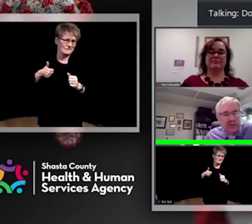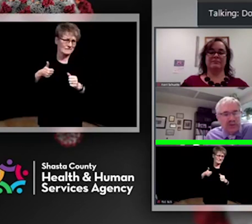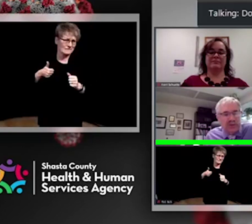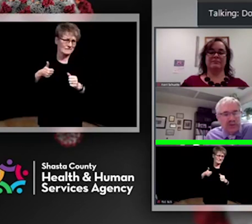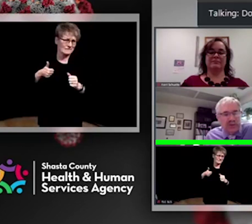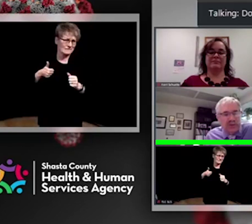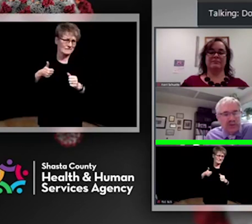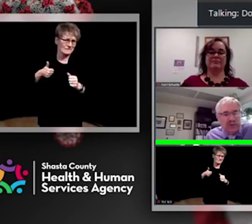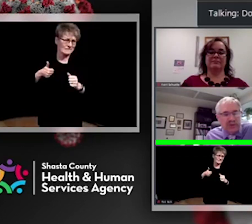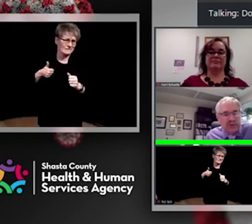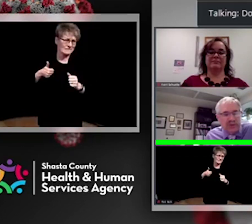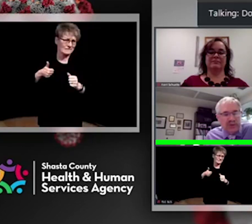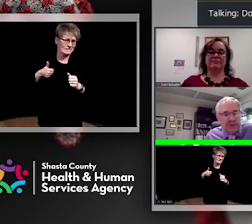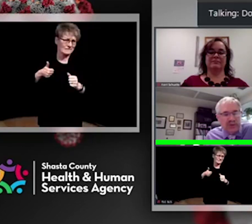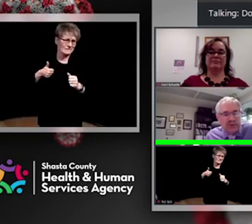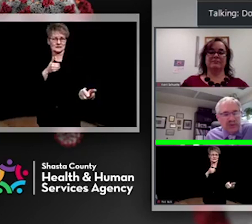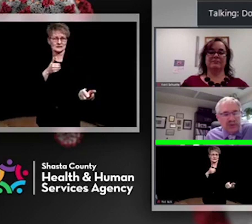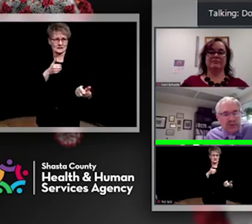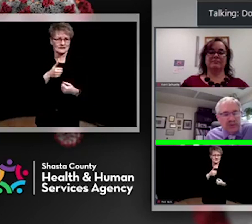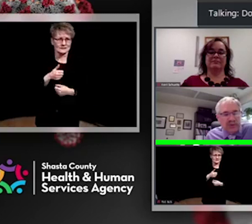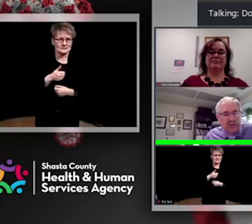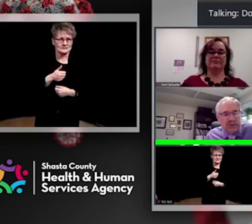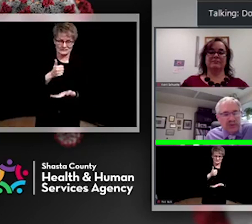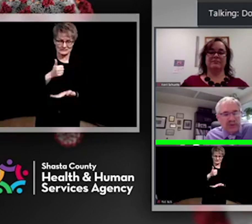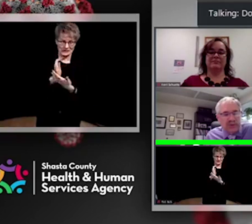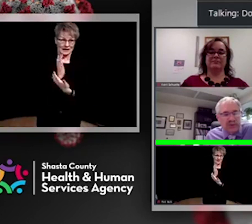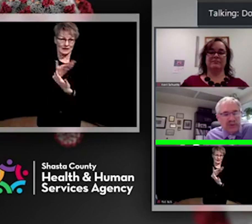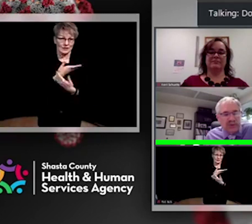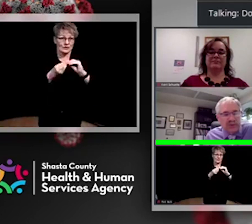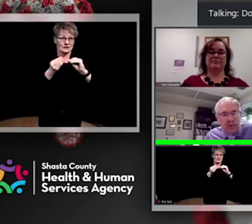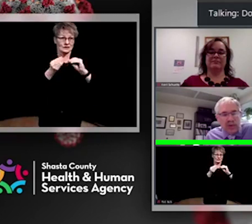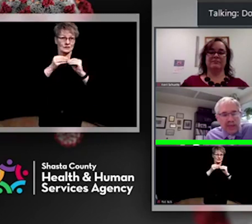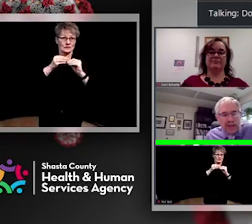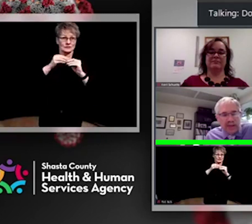time, help us get these numbers down, limit transmission so that we all can